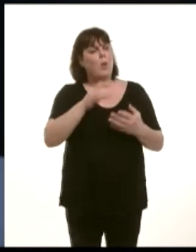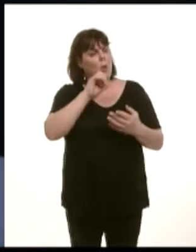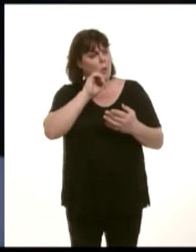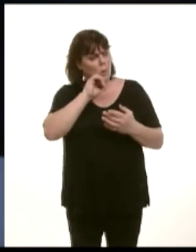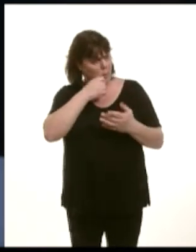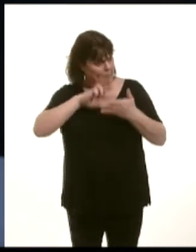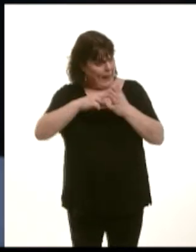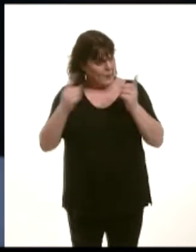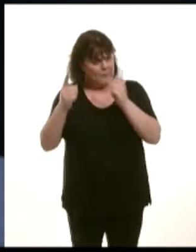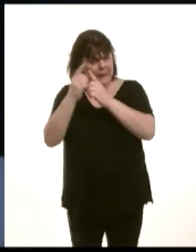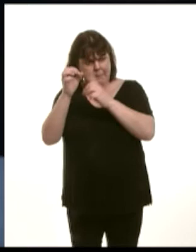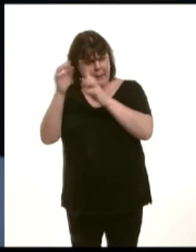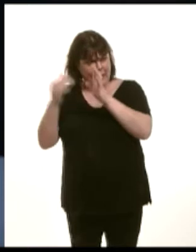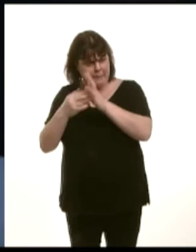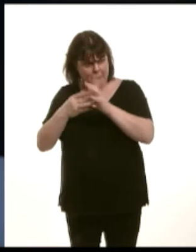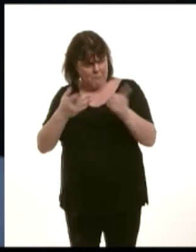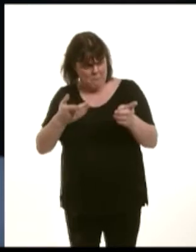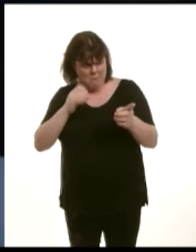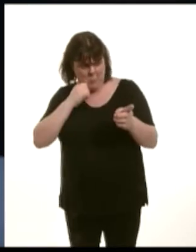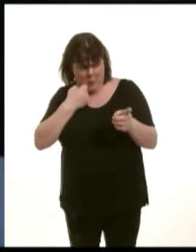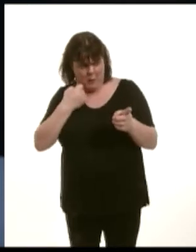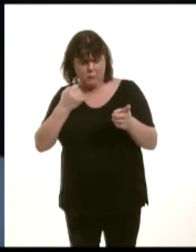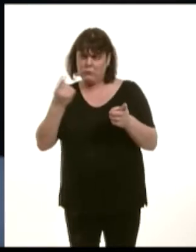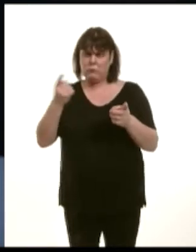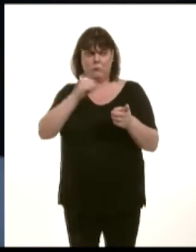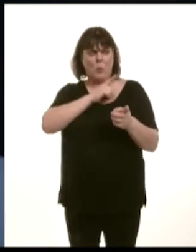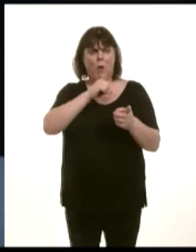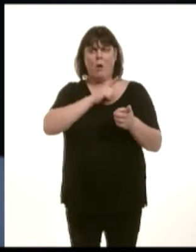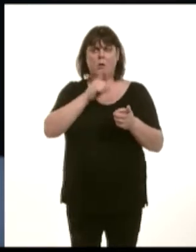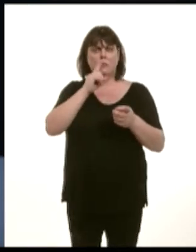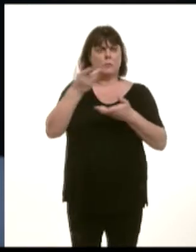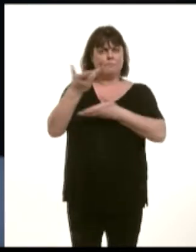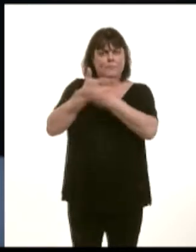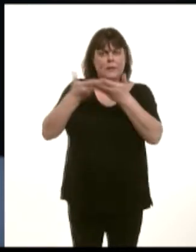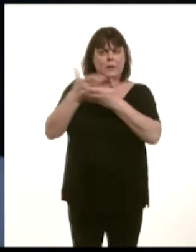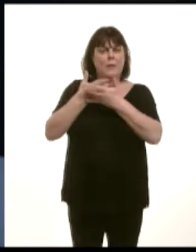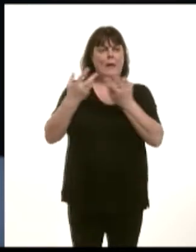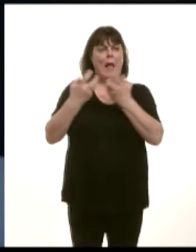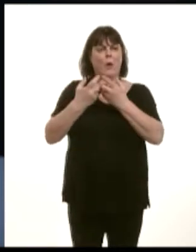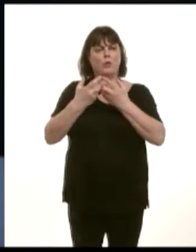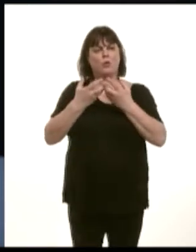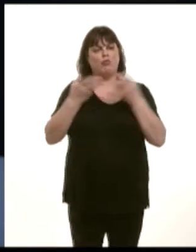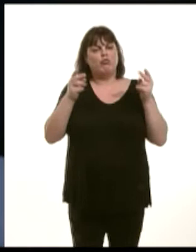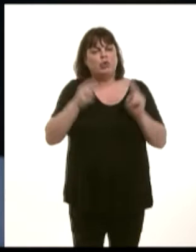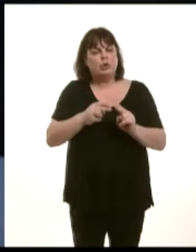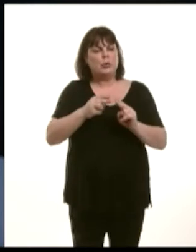Minister to discuss the development of the anti-radicalisation programme, particularly